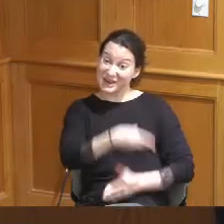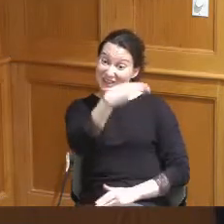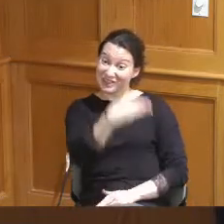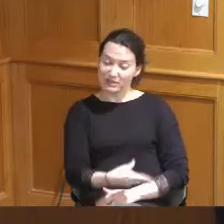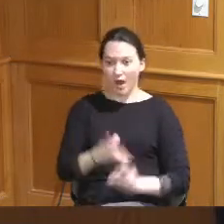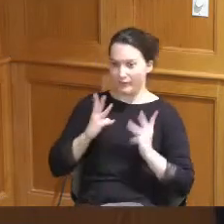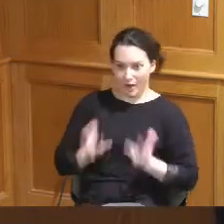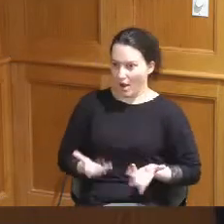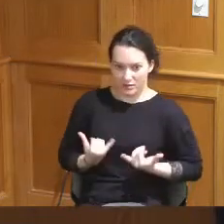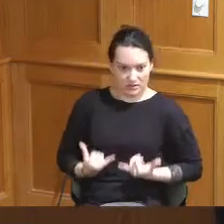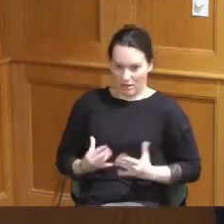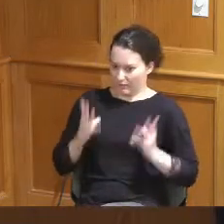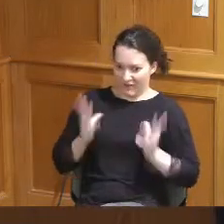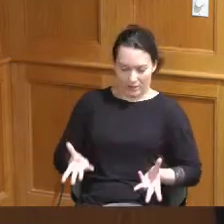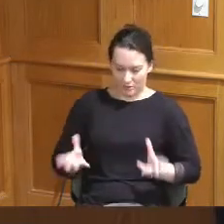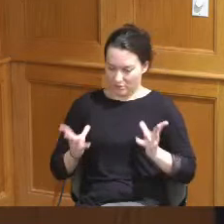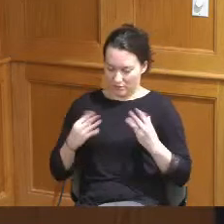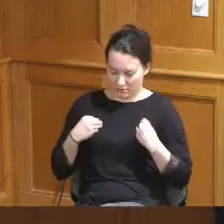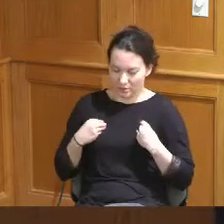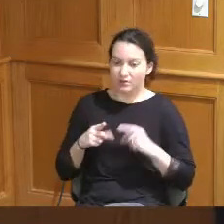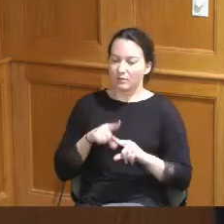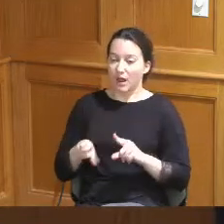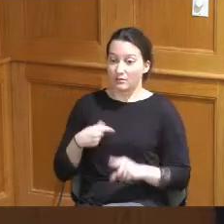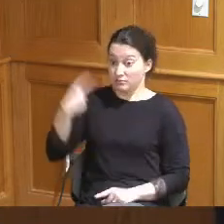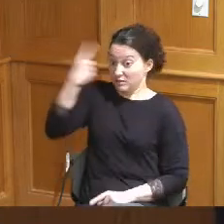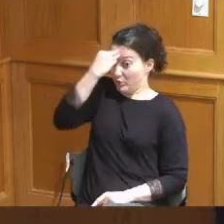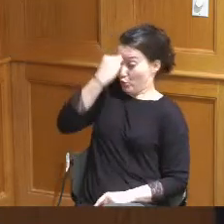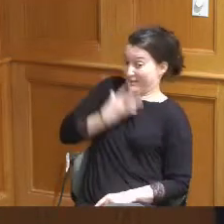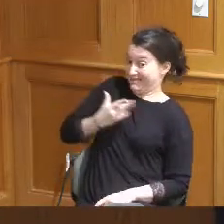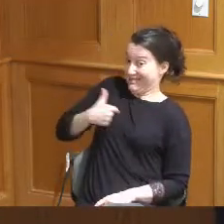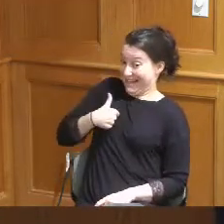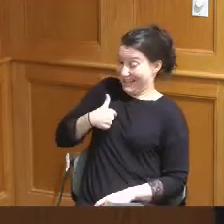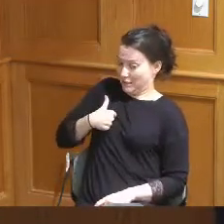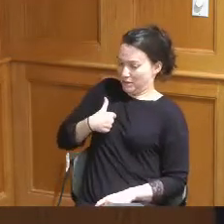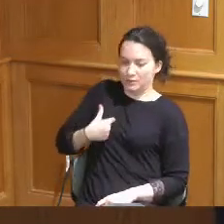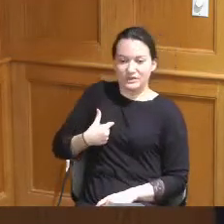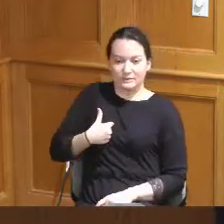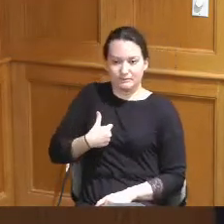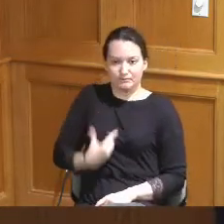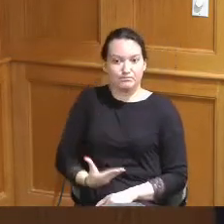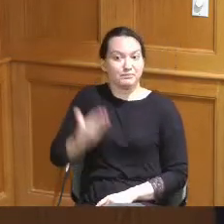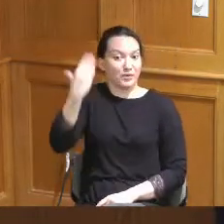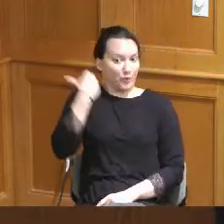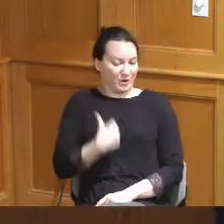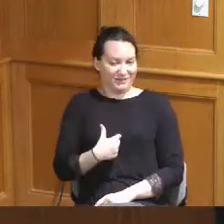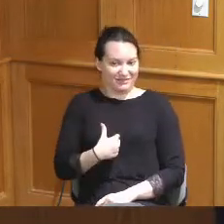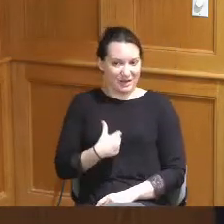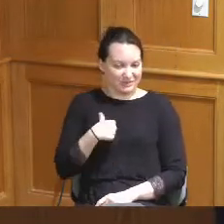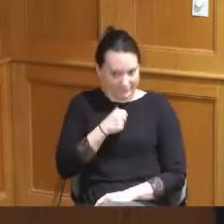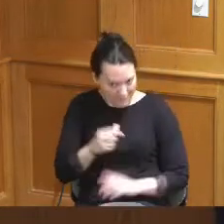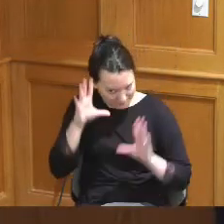fine with it today but that's what I was told when I was not the President of the Board so I wanted